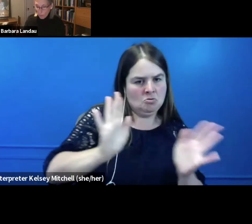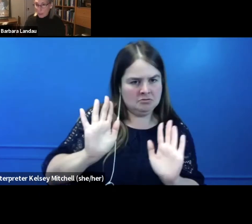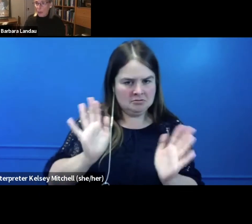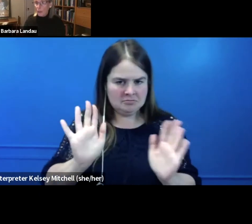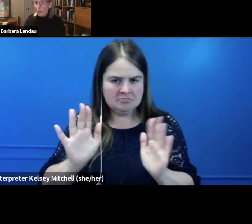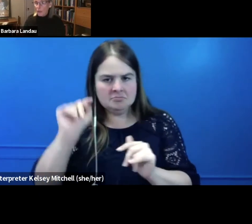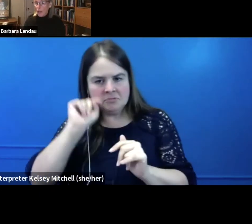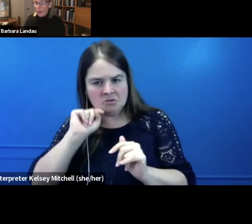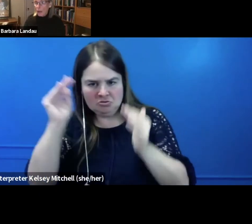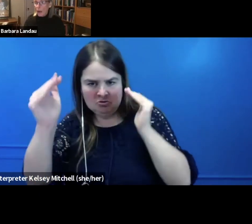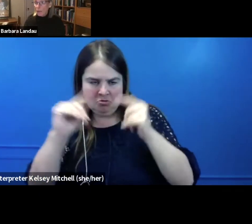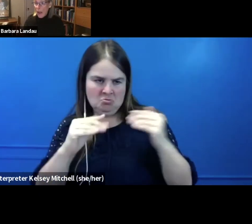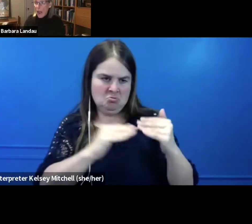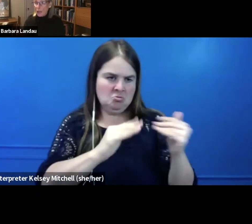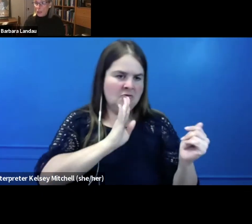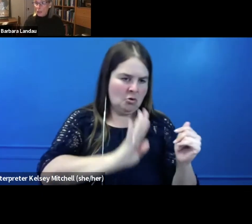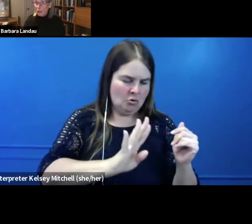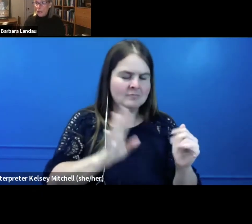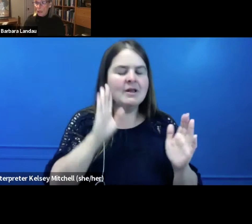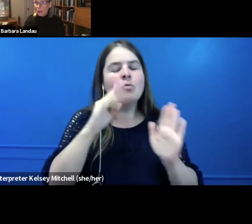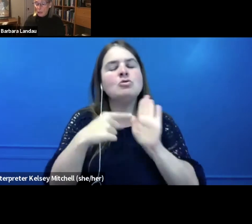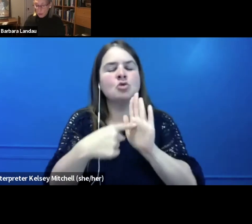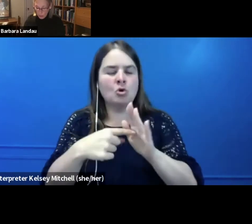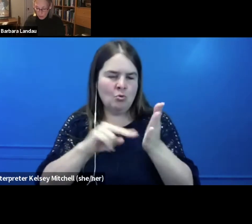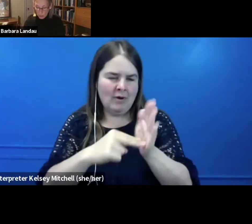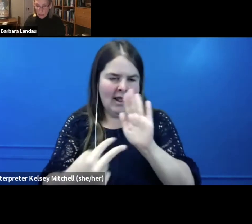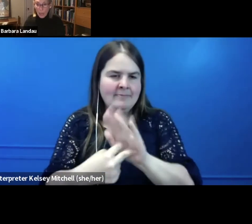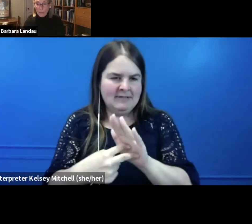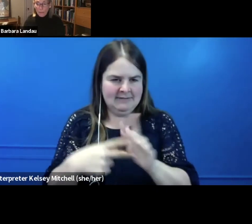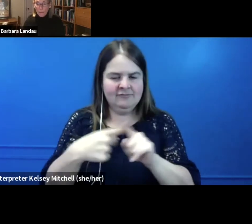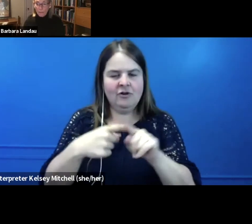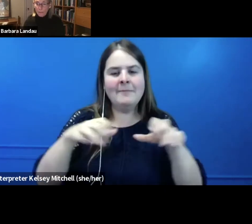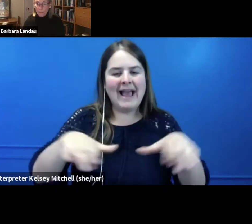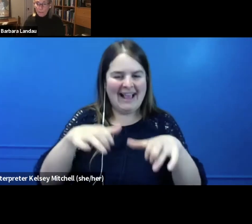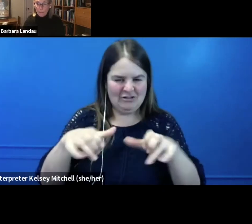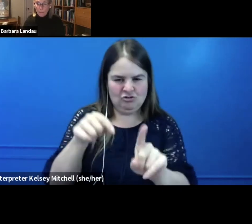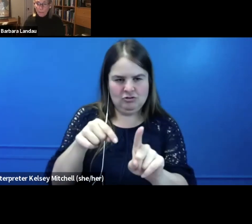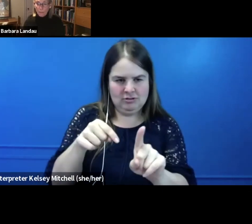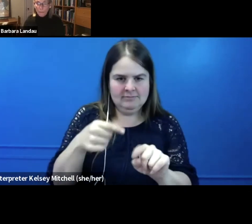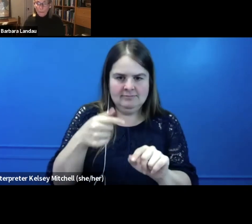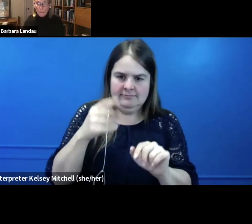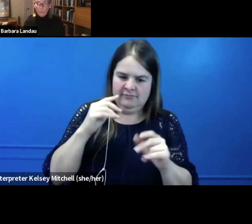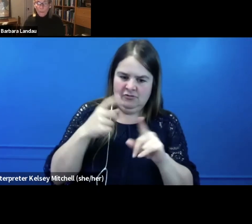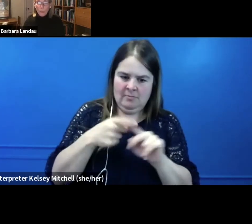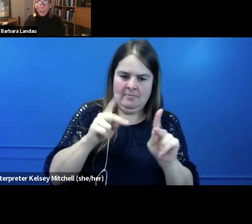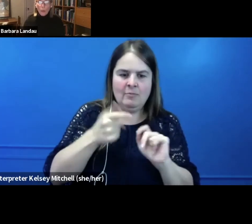examples of that of the action data in just the next slide